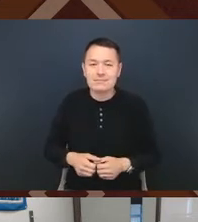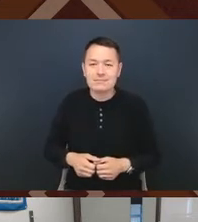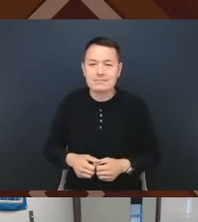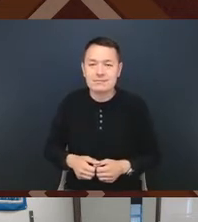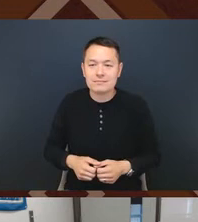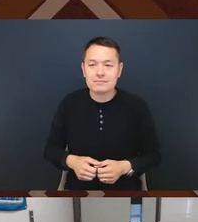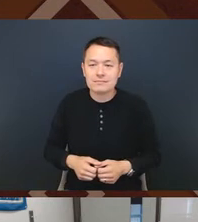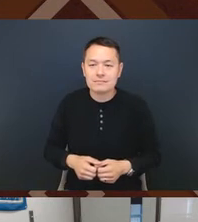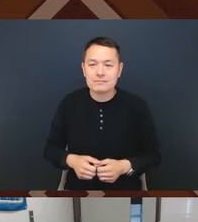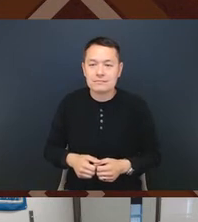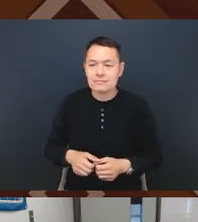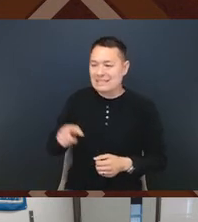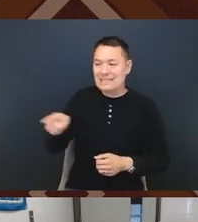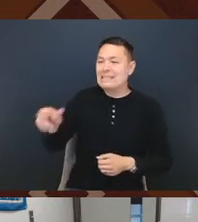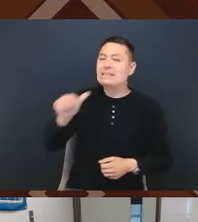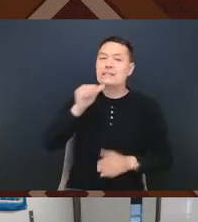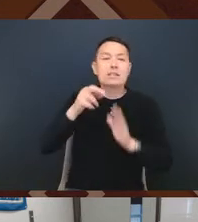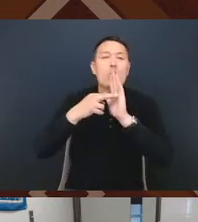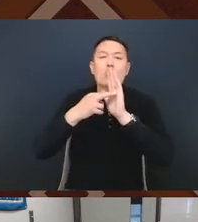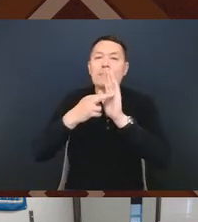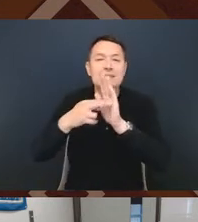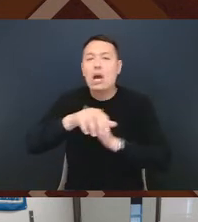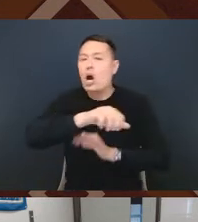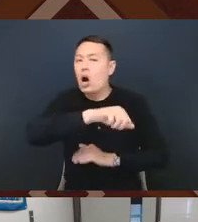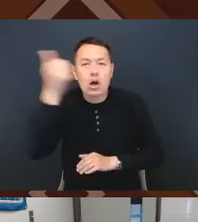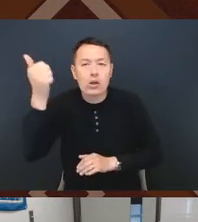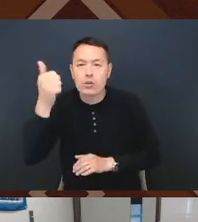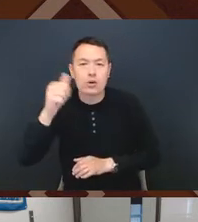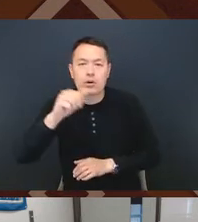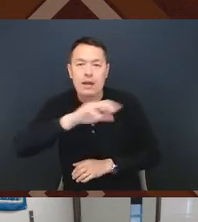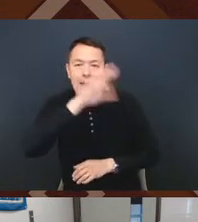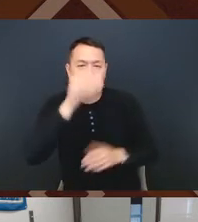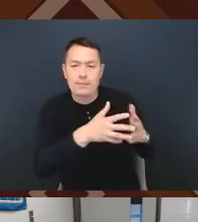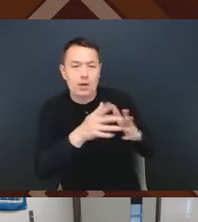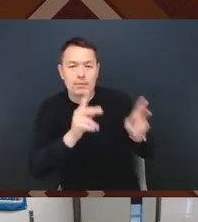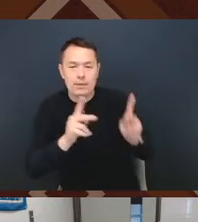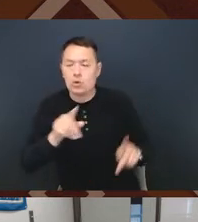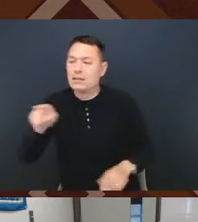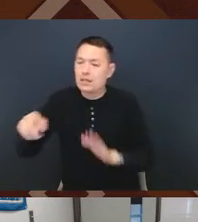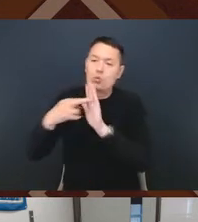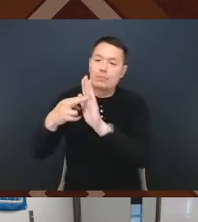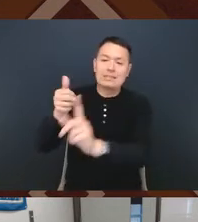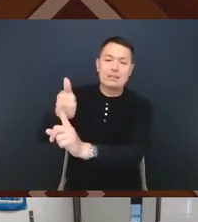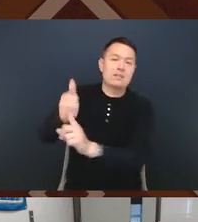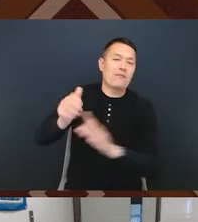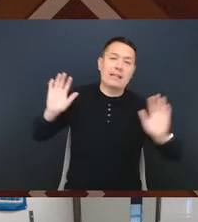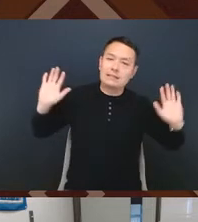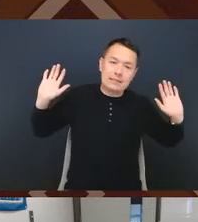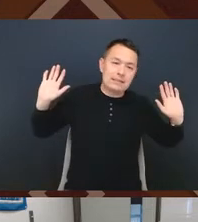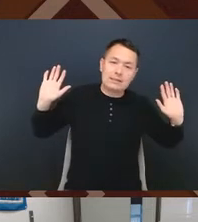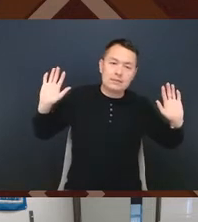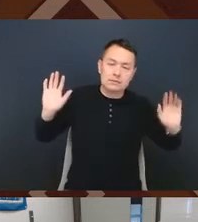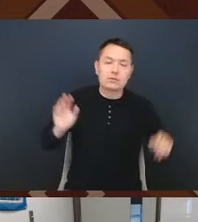he does not represent anybody except Antoine Watson. So that's